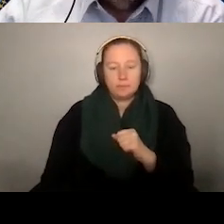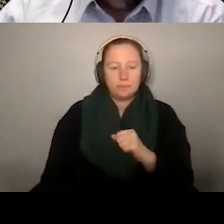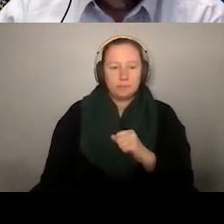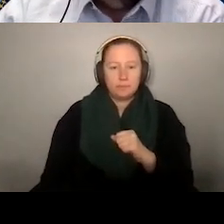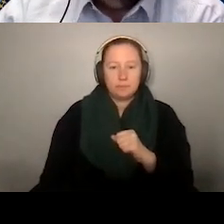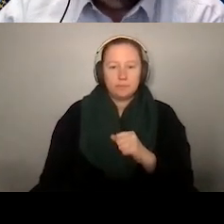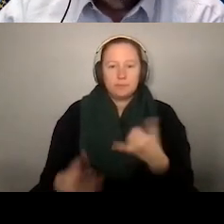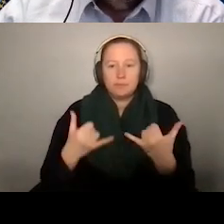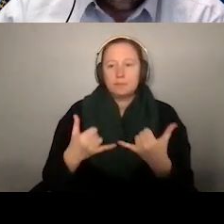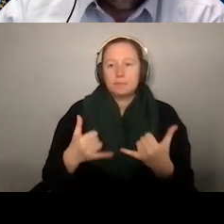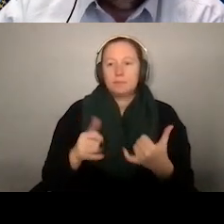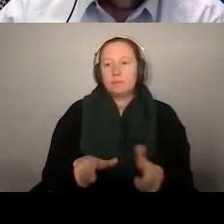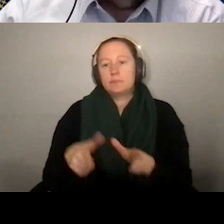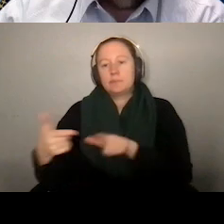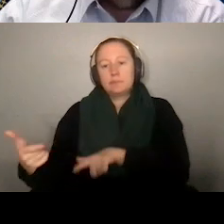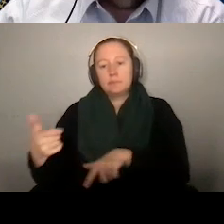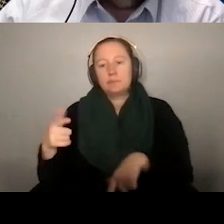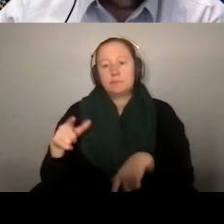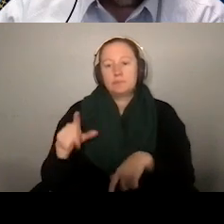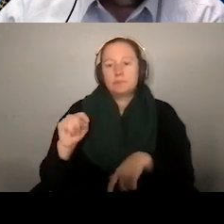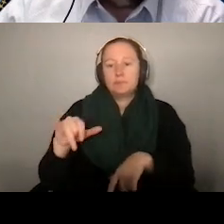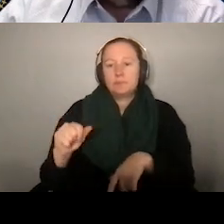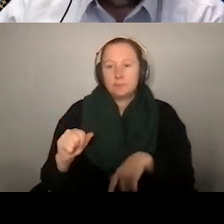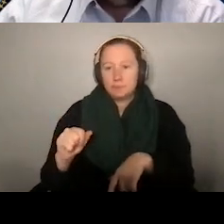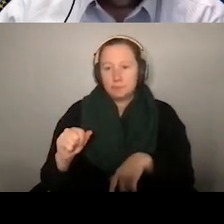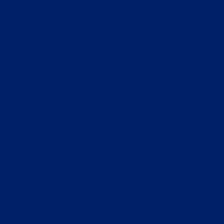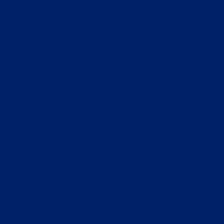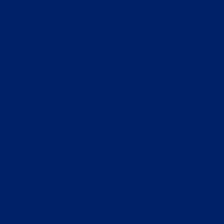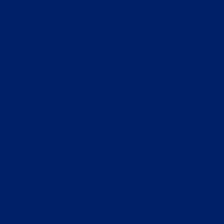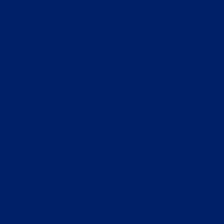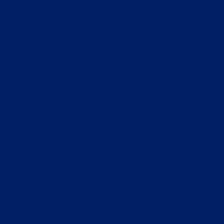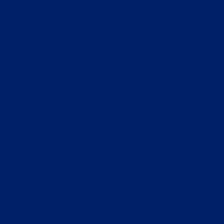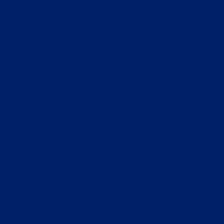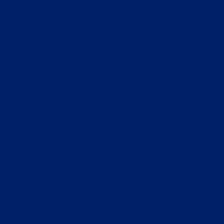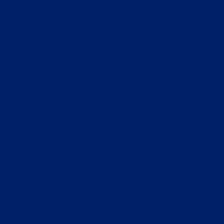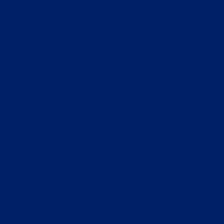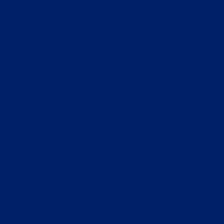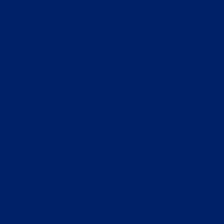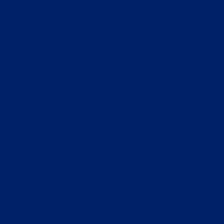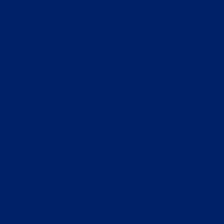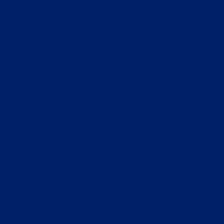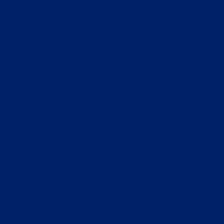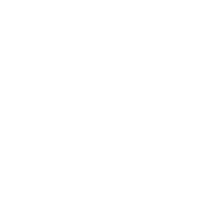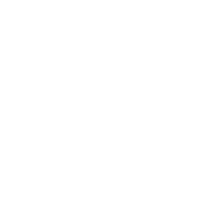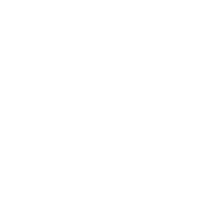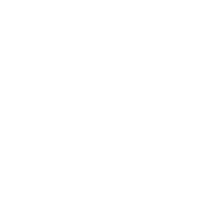I am going to turn it over to Tia for the next section. Lucentia Davidson: Thank you, Justin.